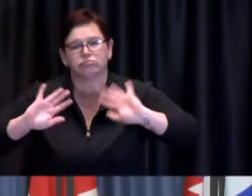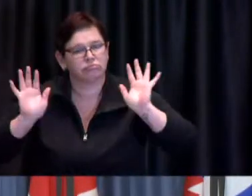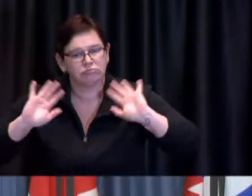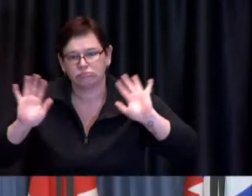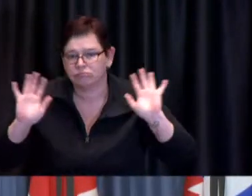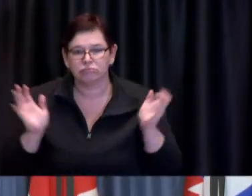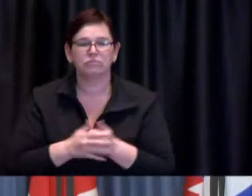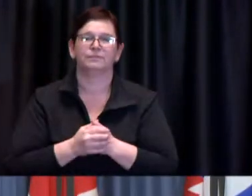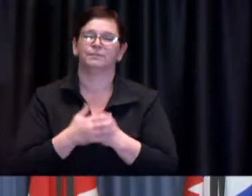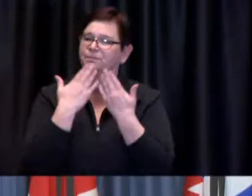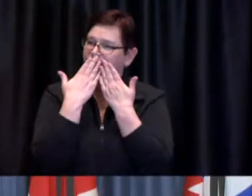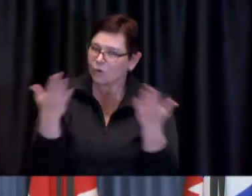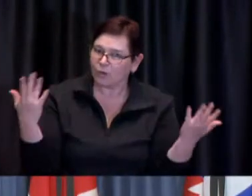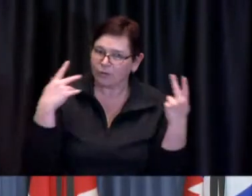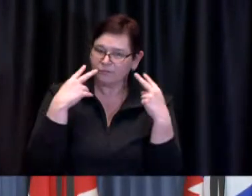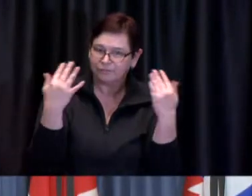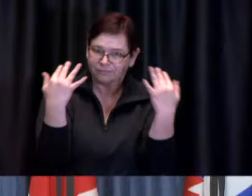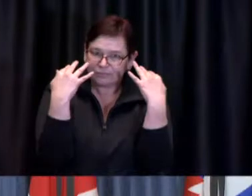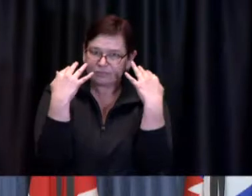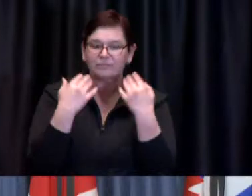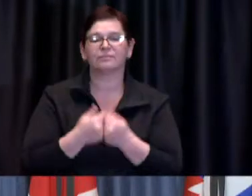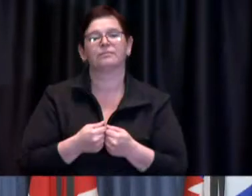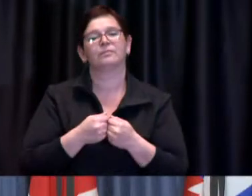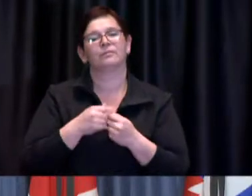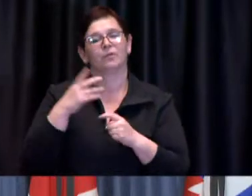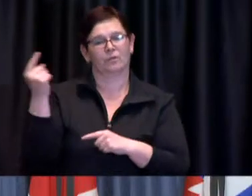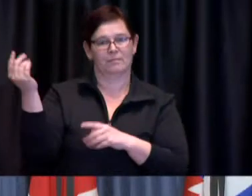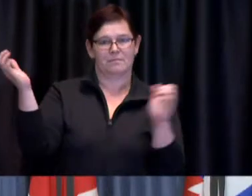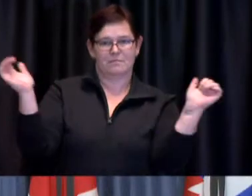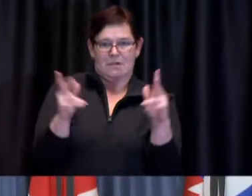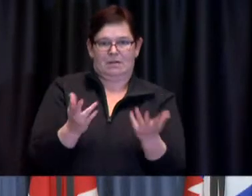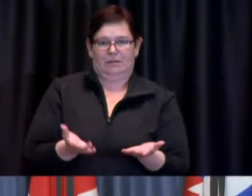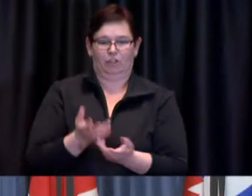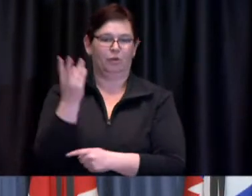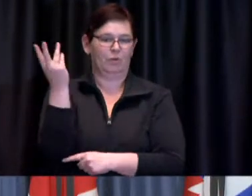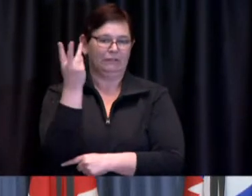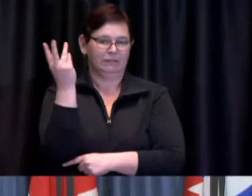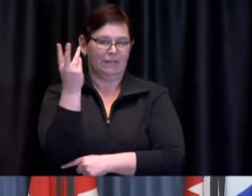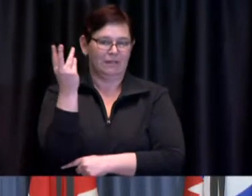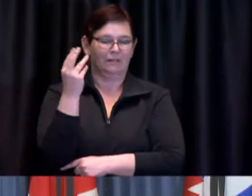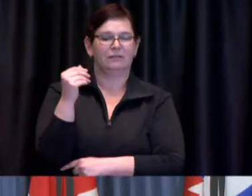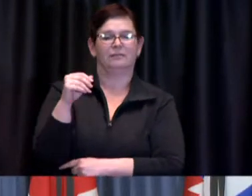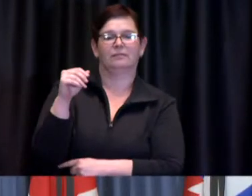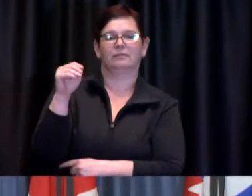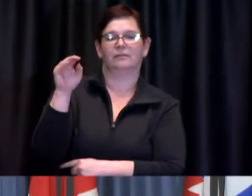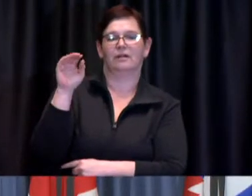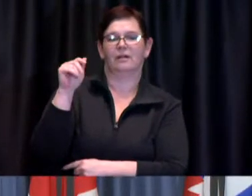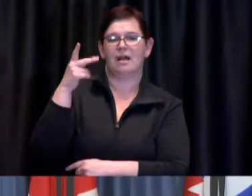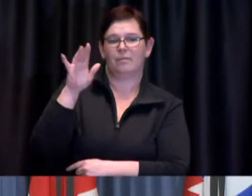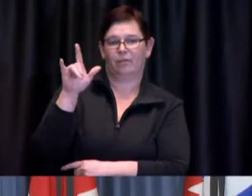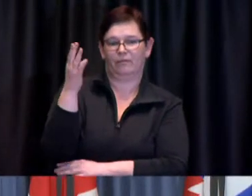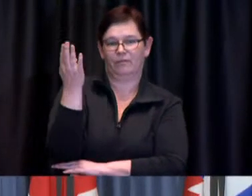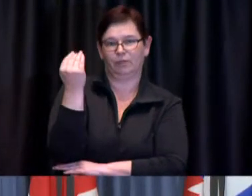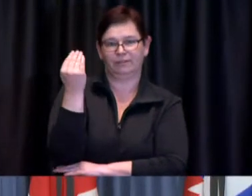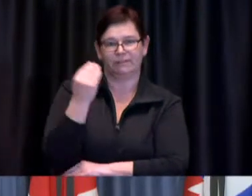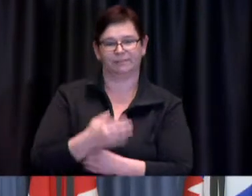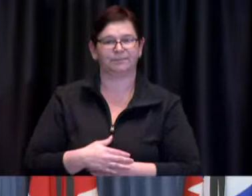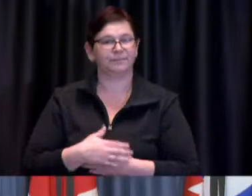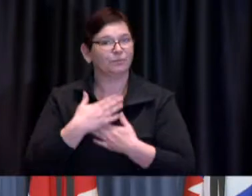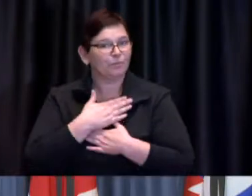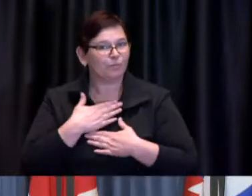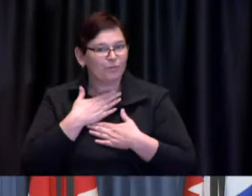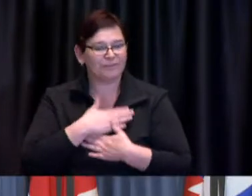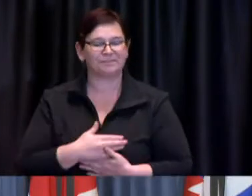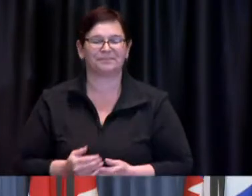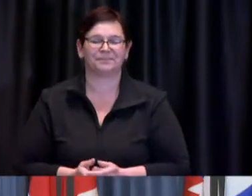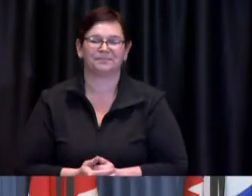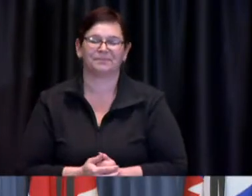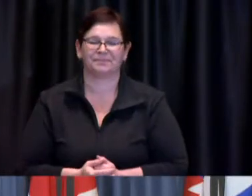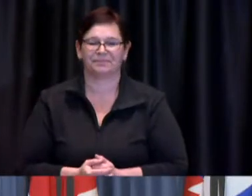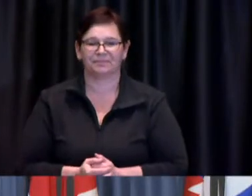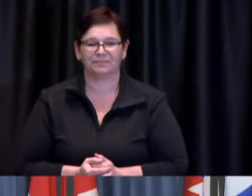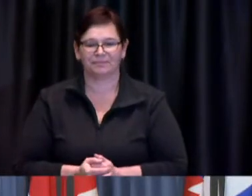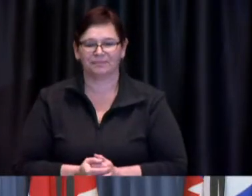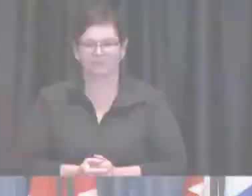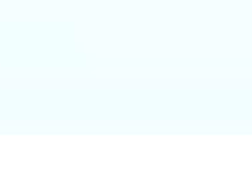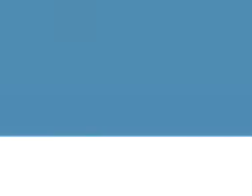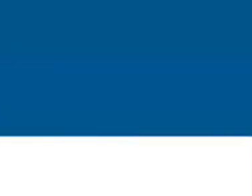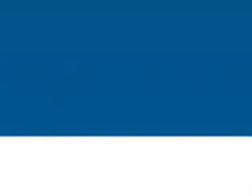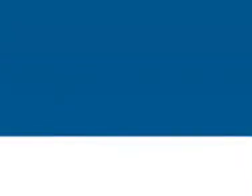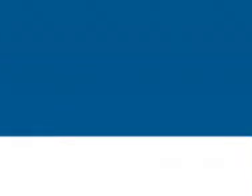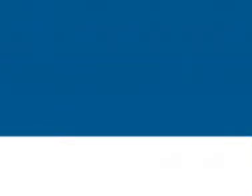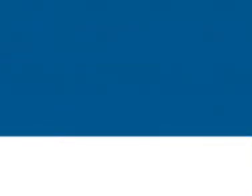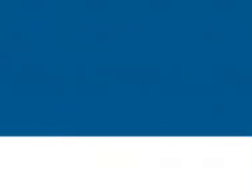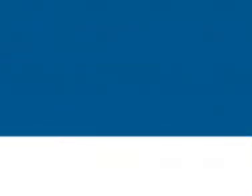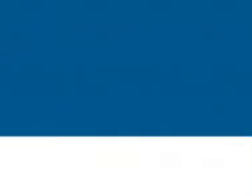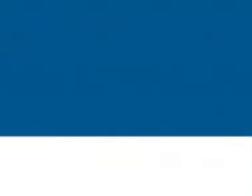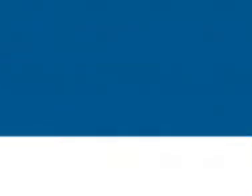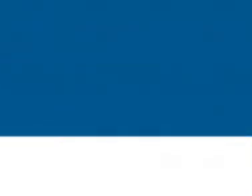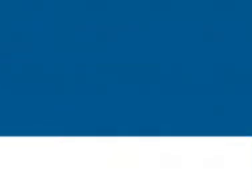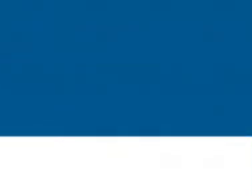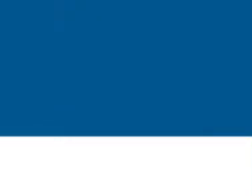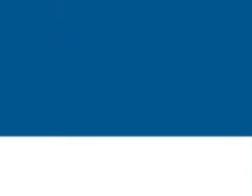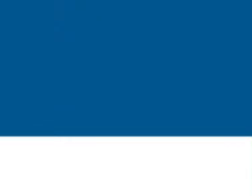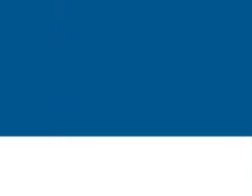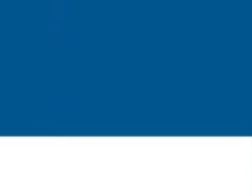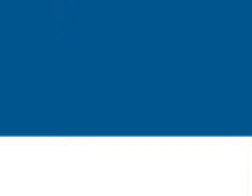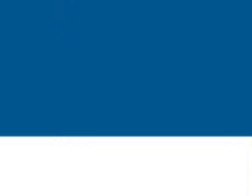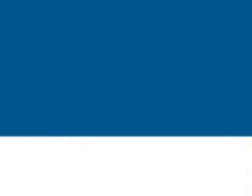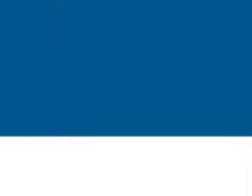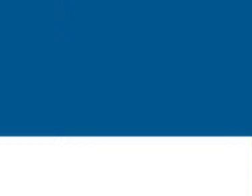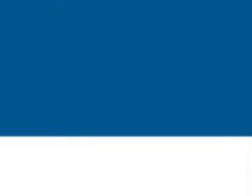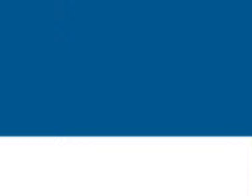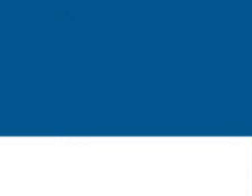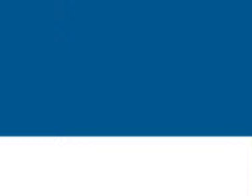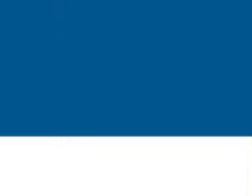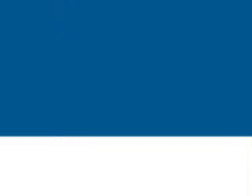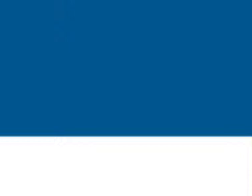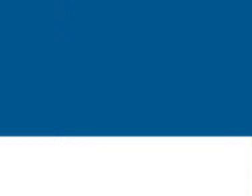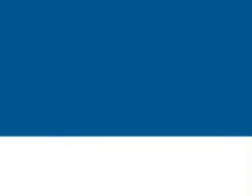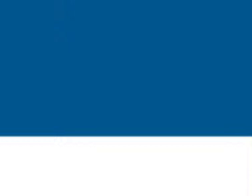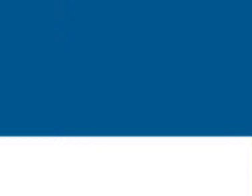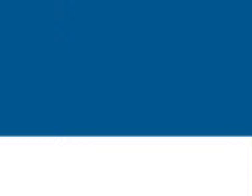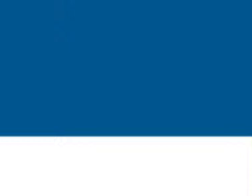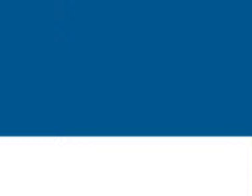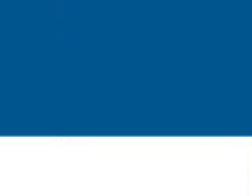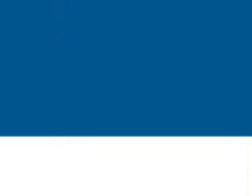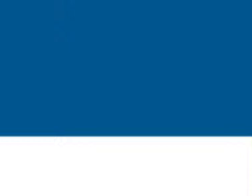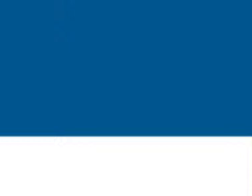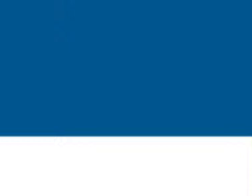us our next COVID-19 media briefing will be on Wednesday, April 14th have a great day.